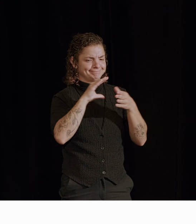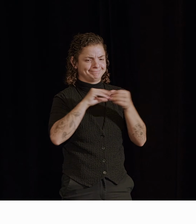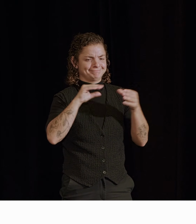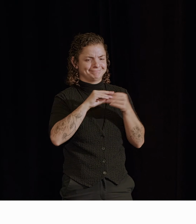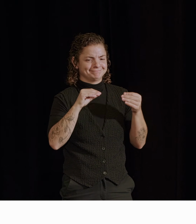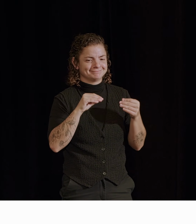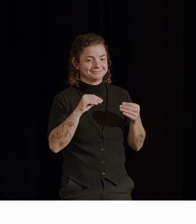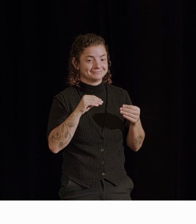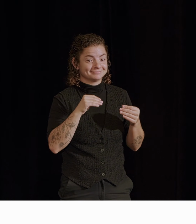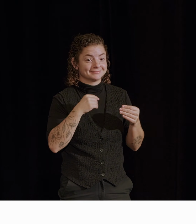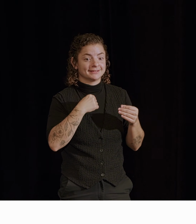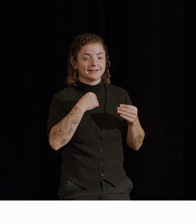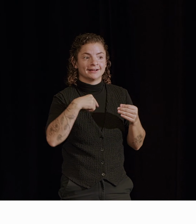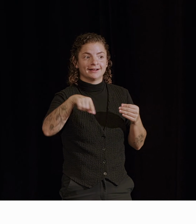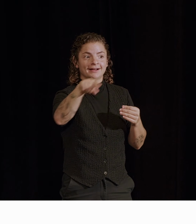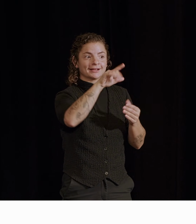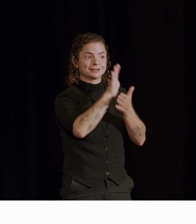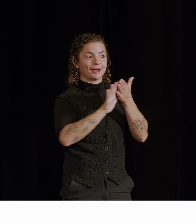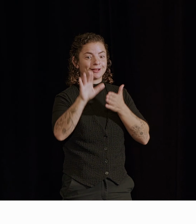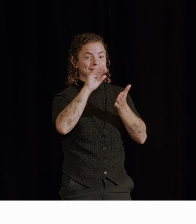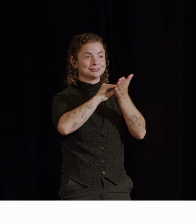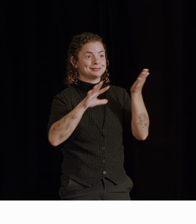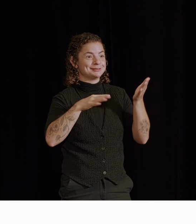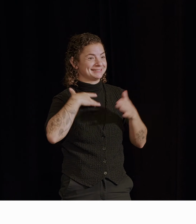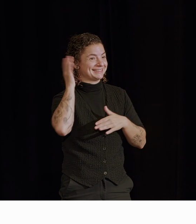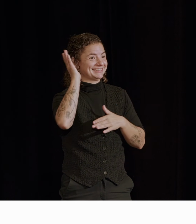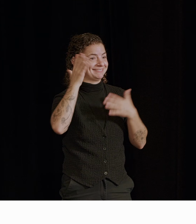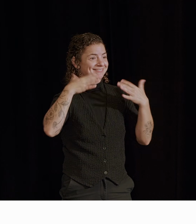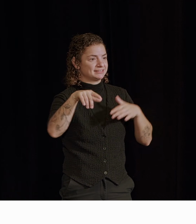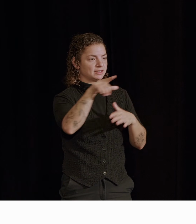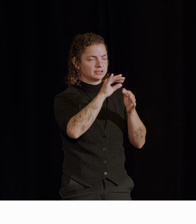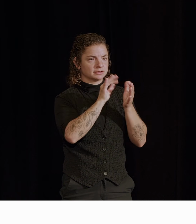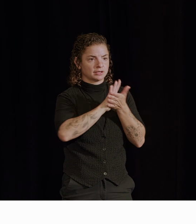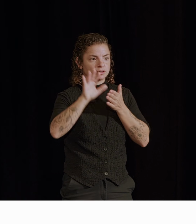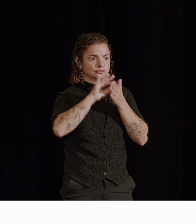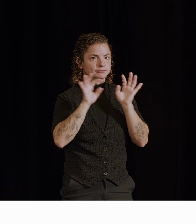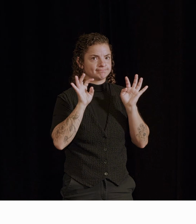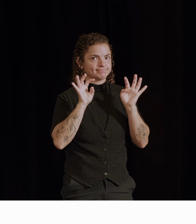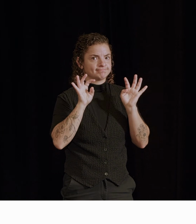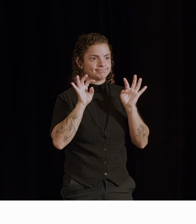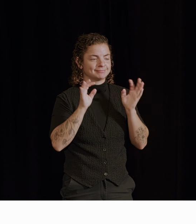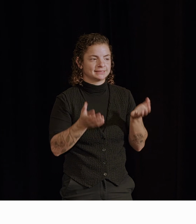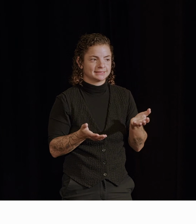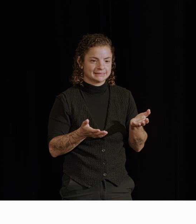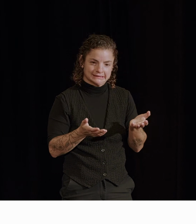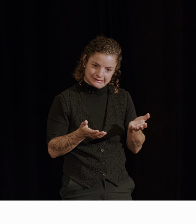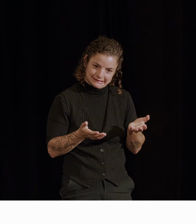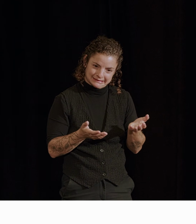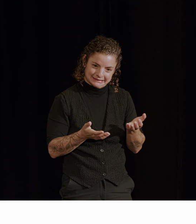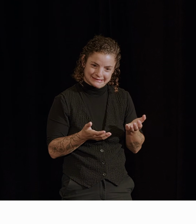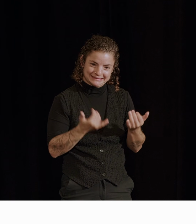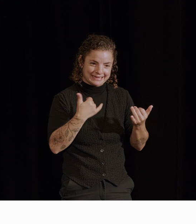and sometimes I get strange looks from people, so I'm glad I don't have to explain what this is.